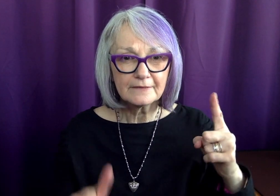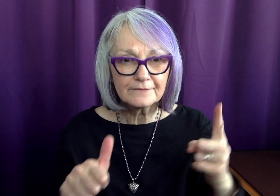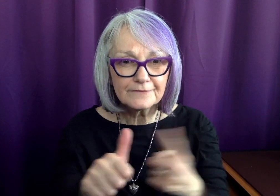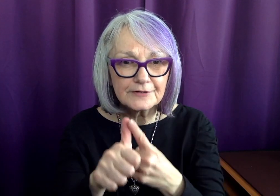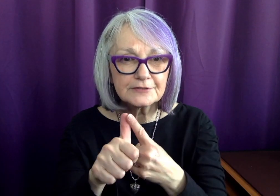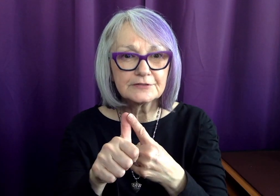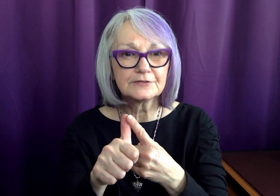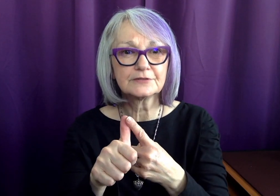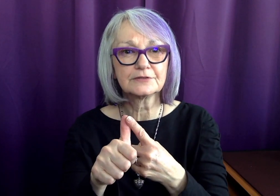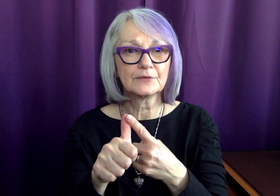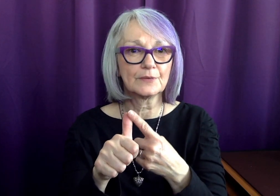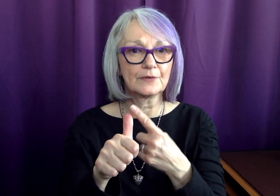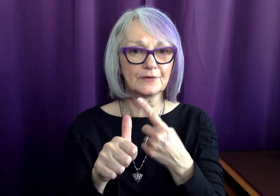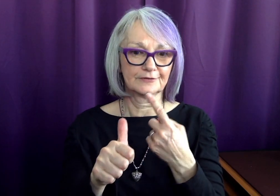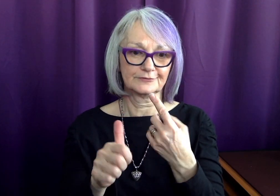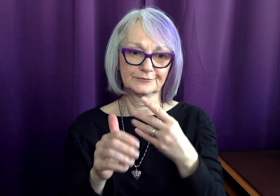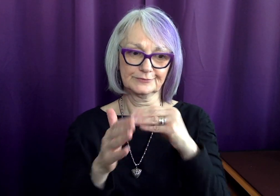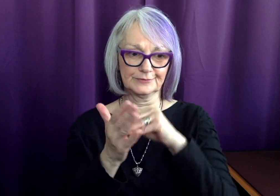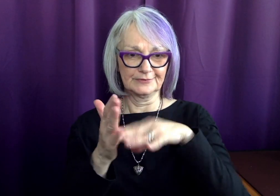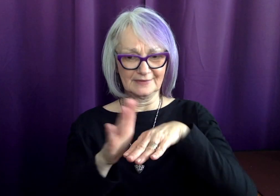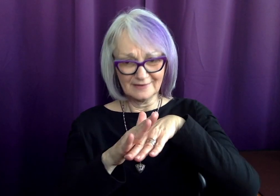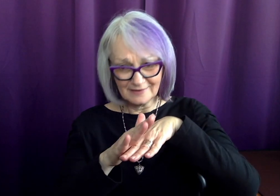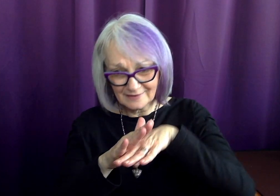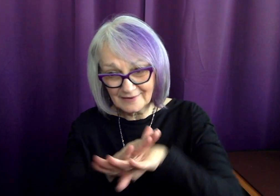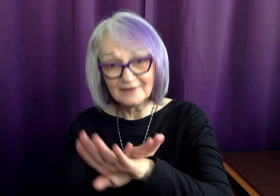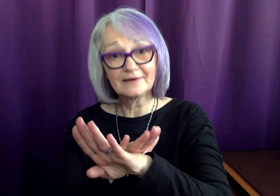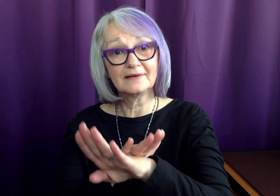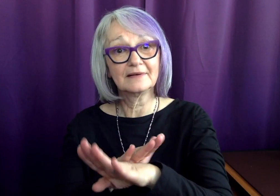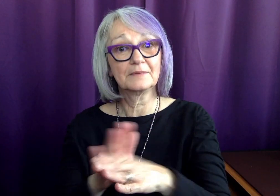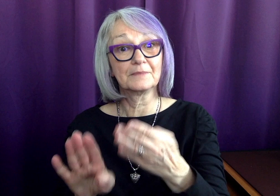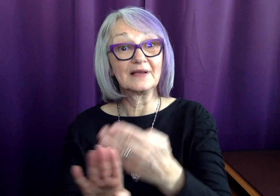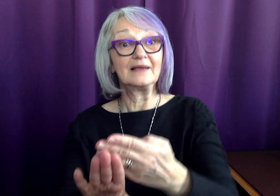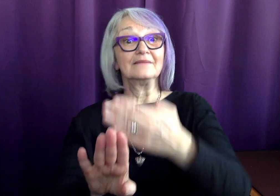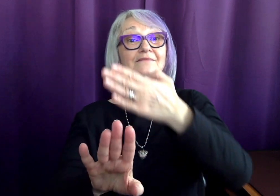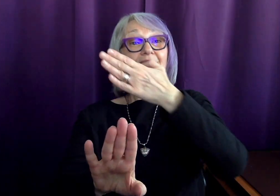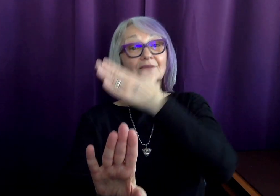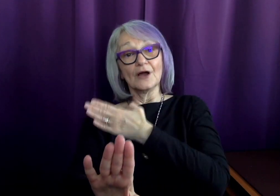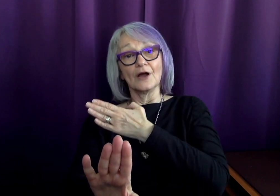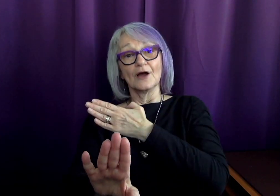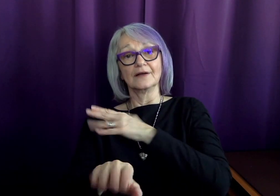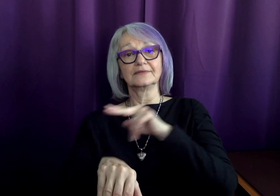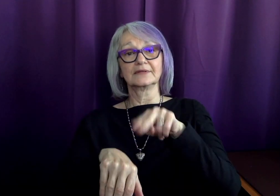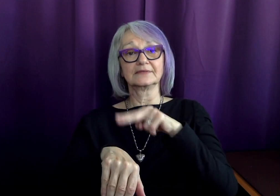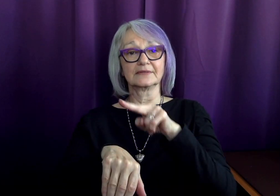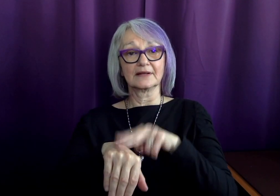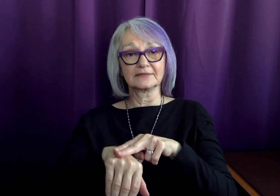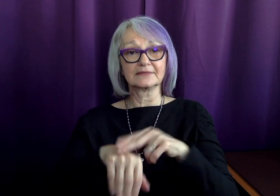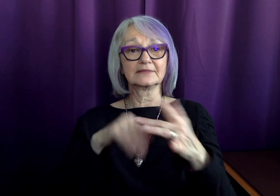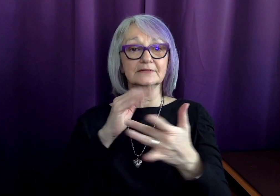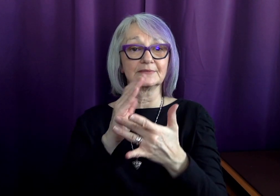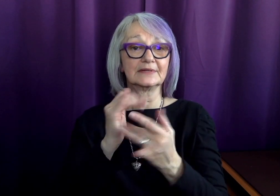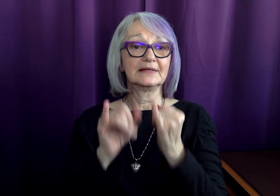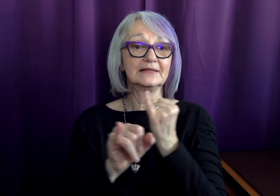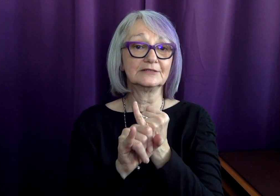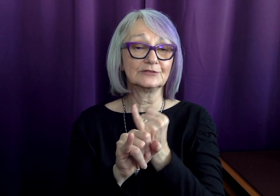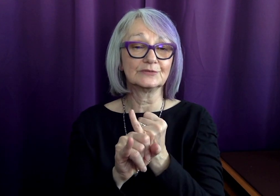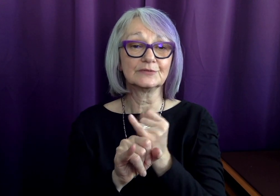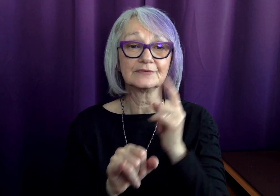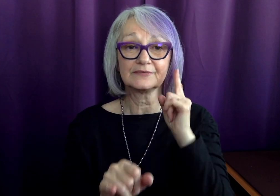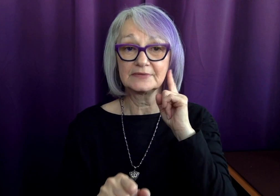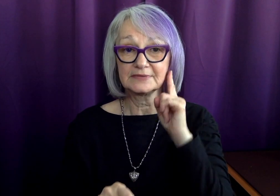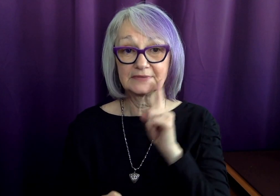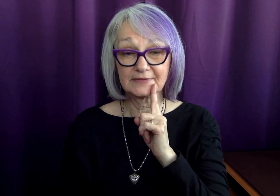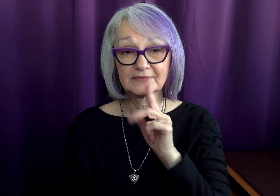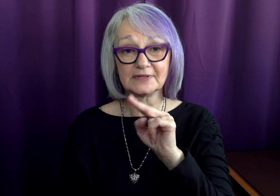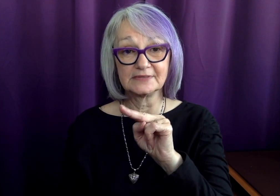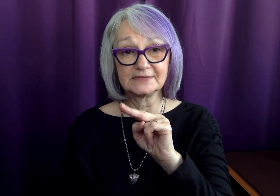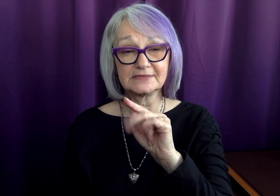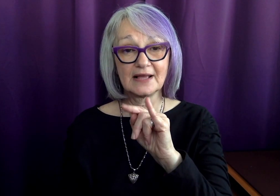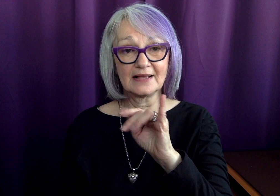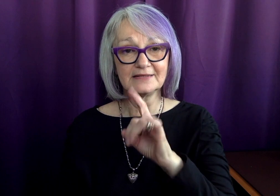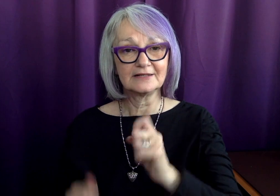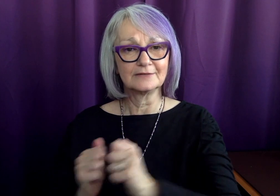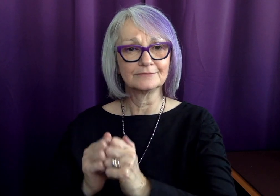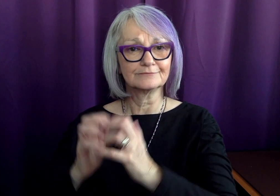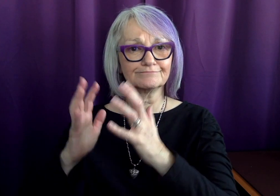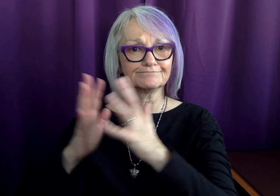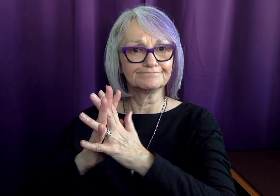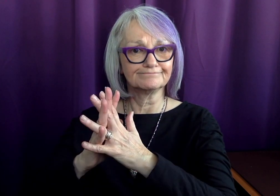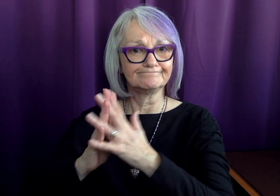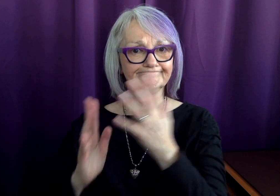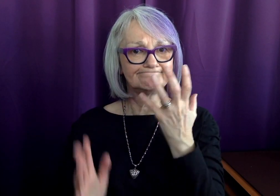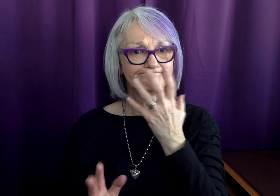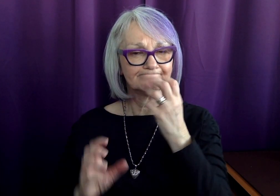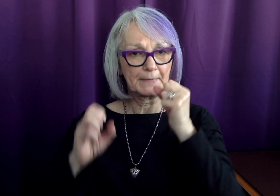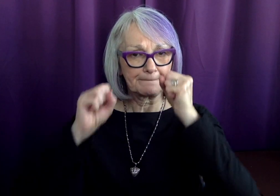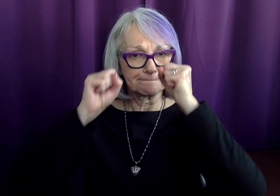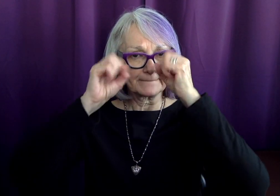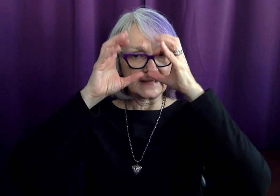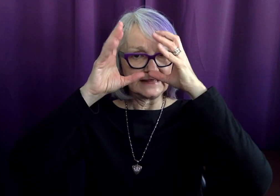Imagine, she was one of the first students in RIT before the National Technical Institute for the Deaf (NTID) was established. Amazing!